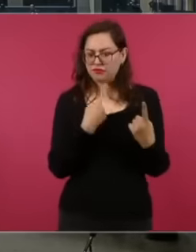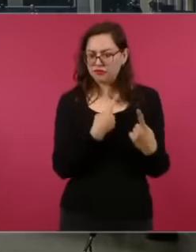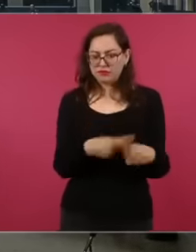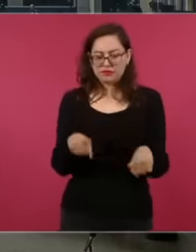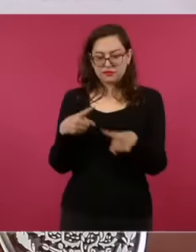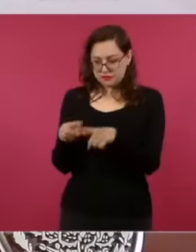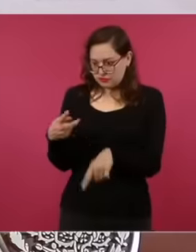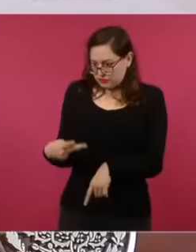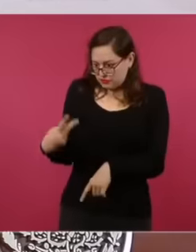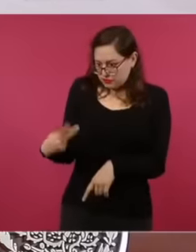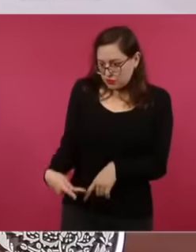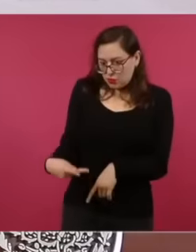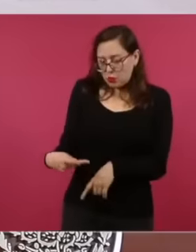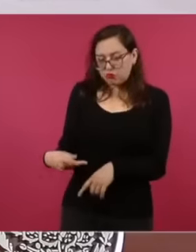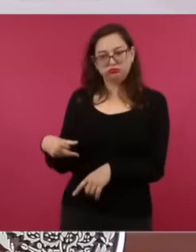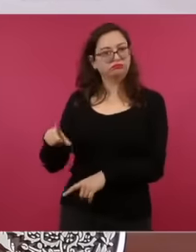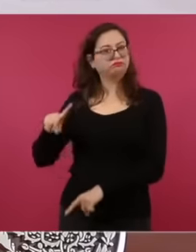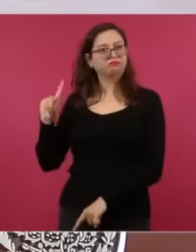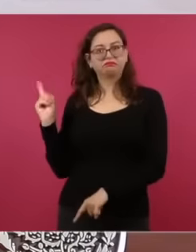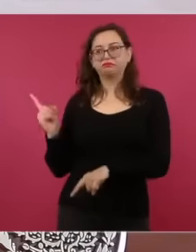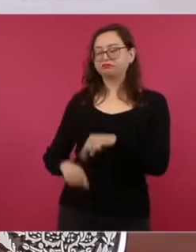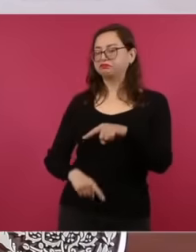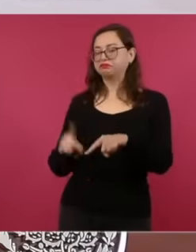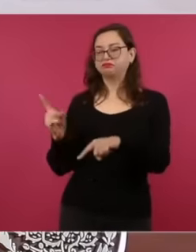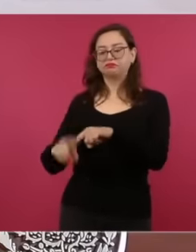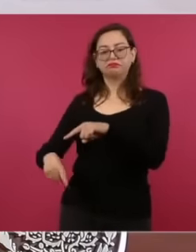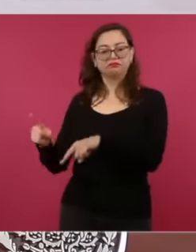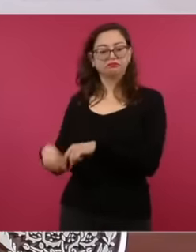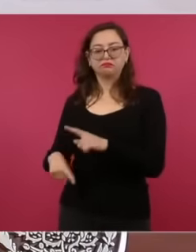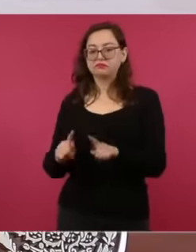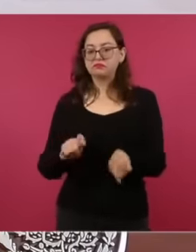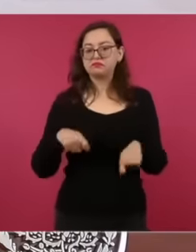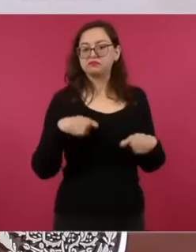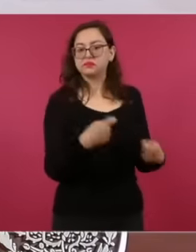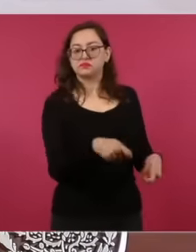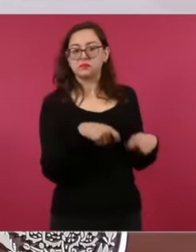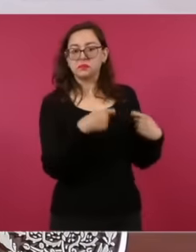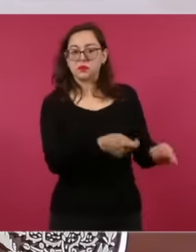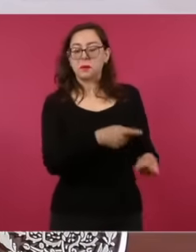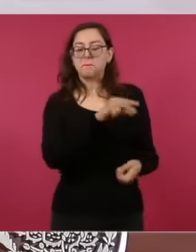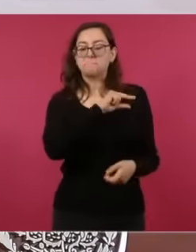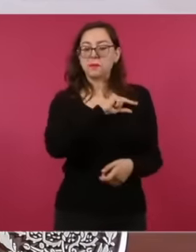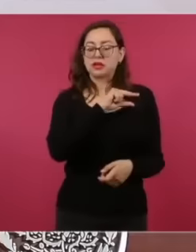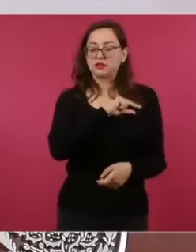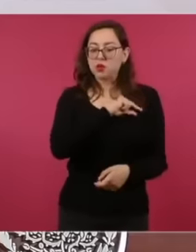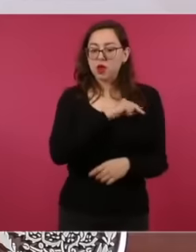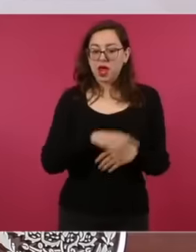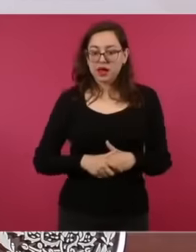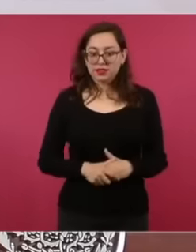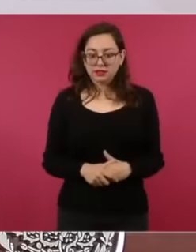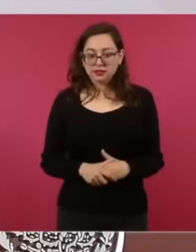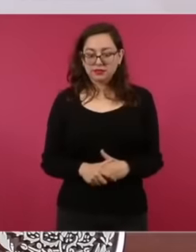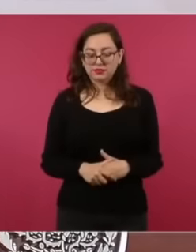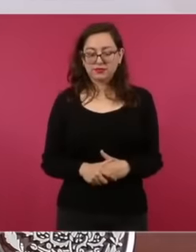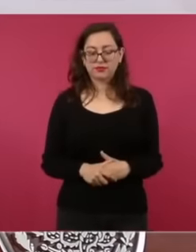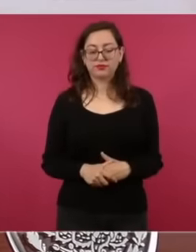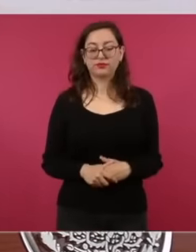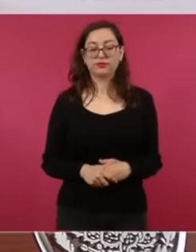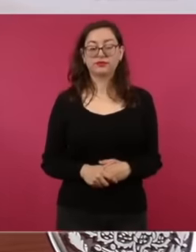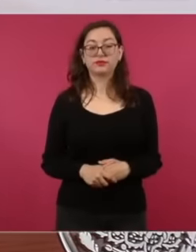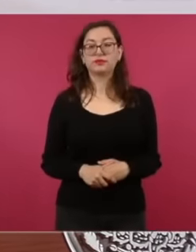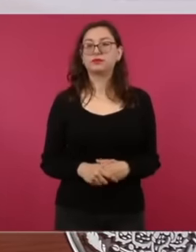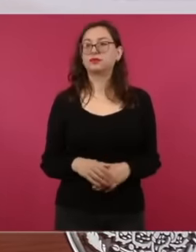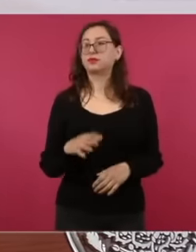the name because they euphemistically called it